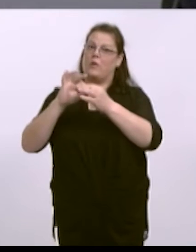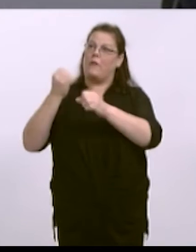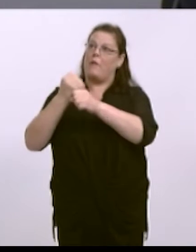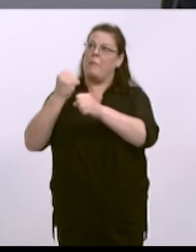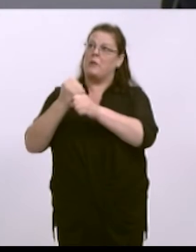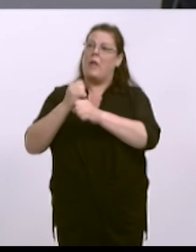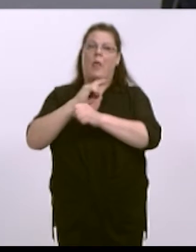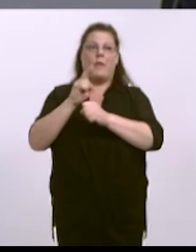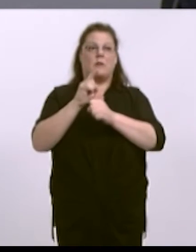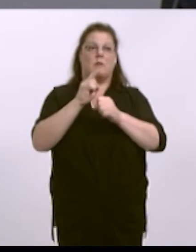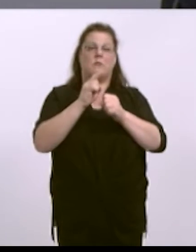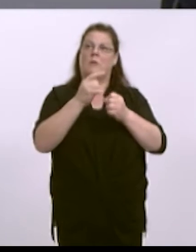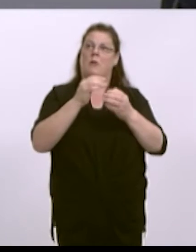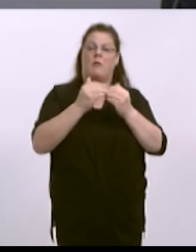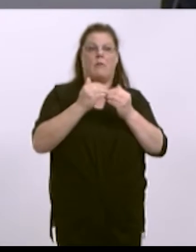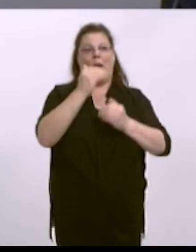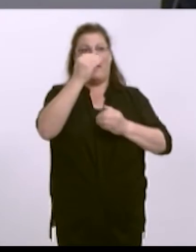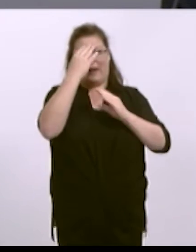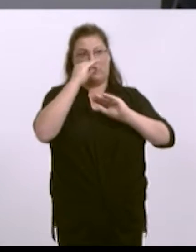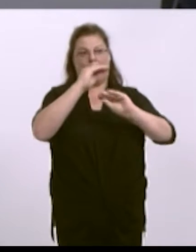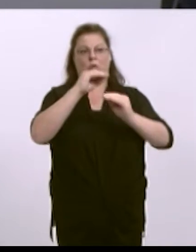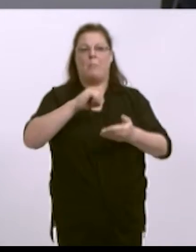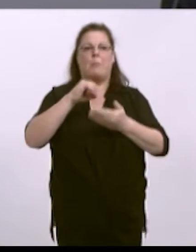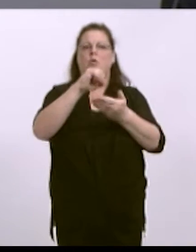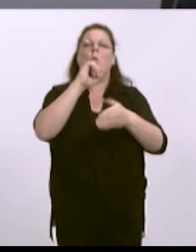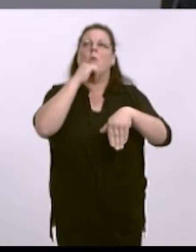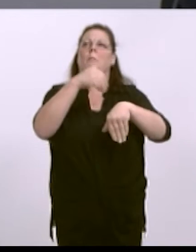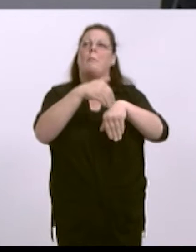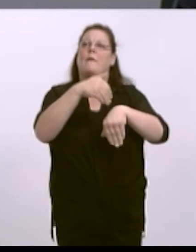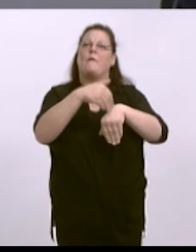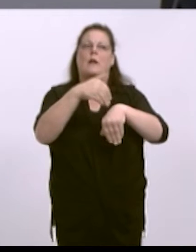on the higher education budget as a result of the implementation of any changes. Will